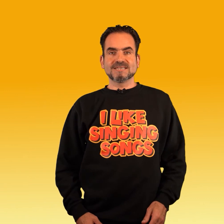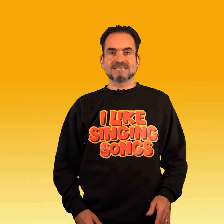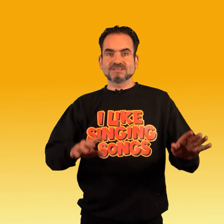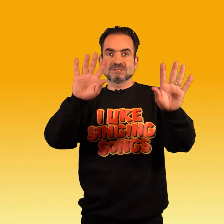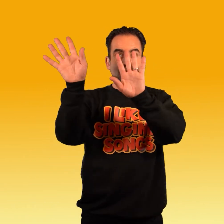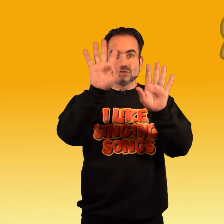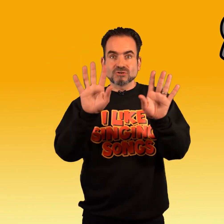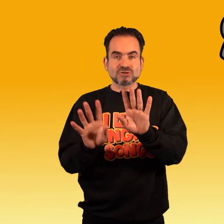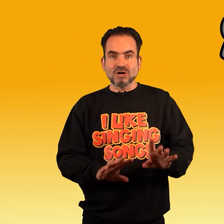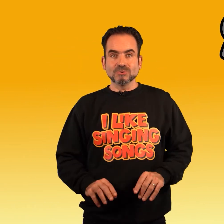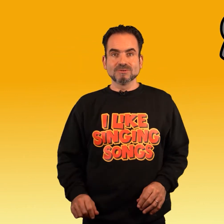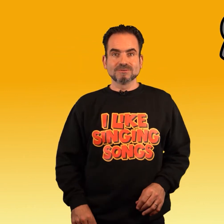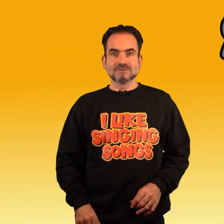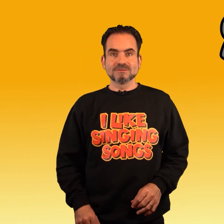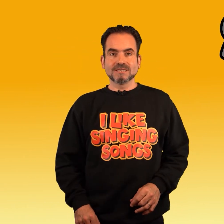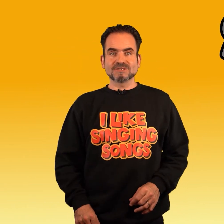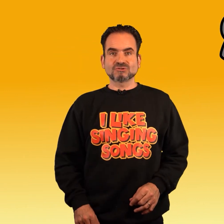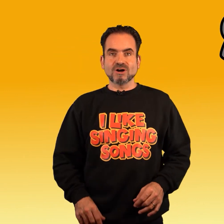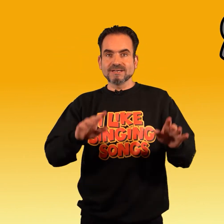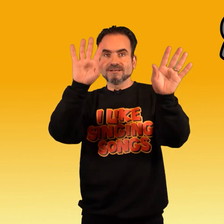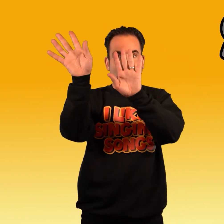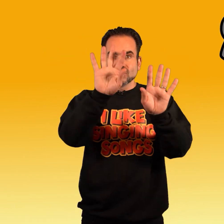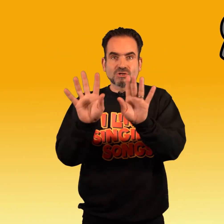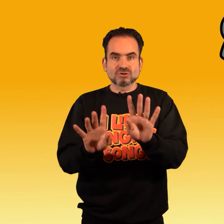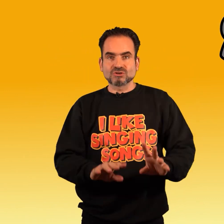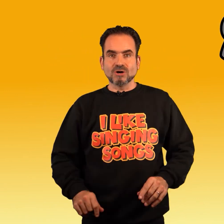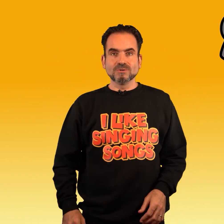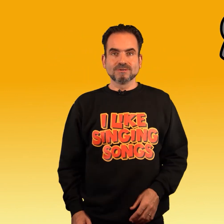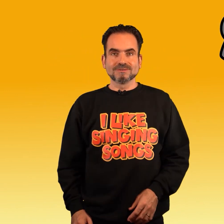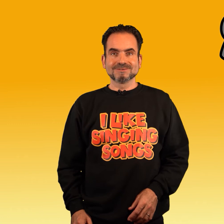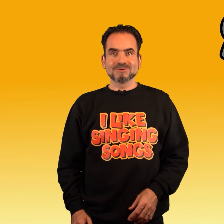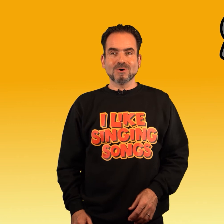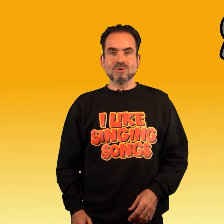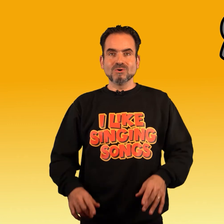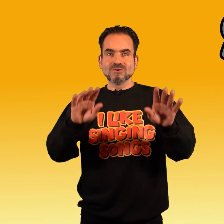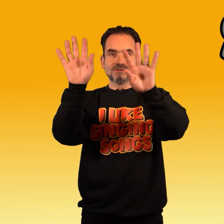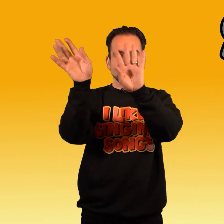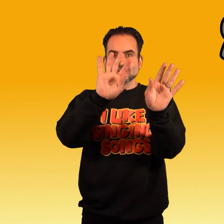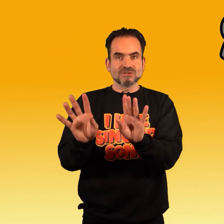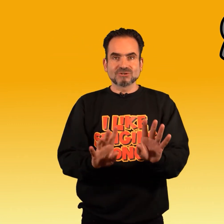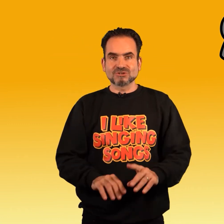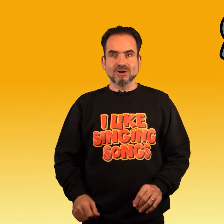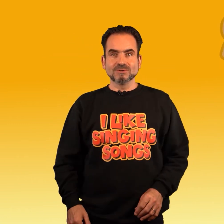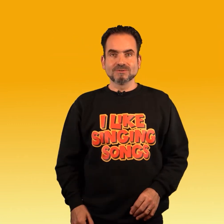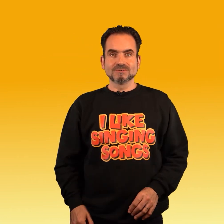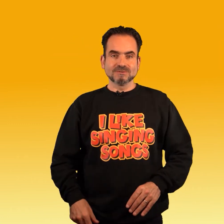This is snow. Let's try snow. One more snow.